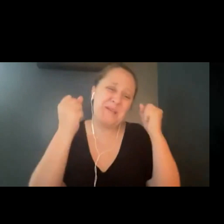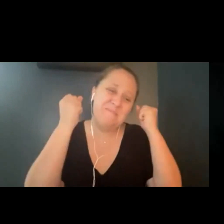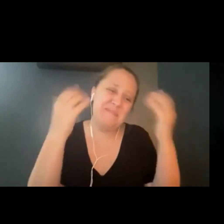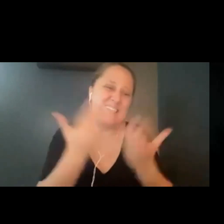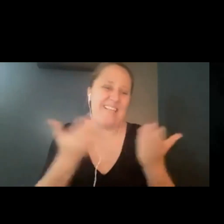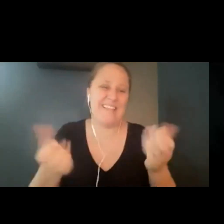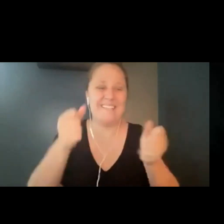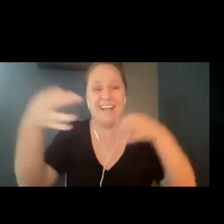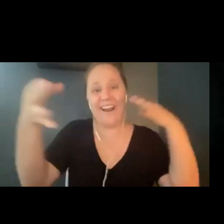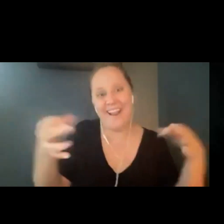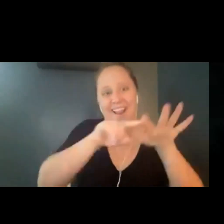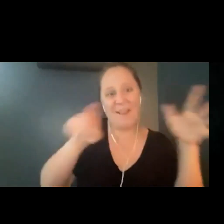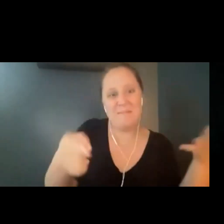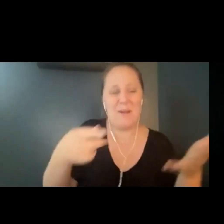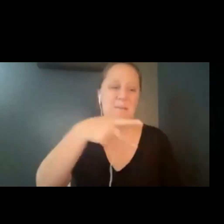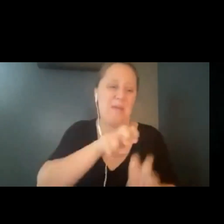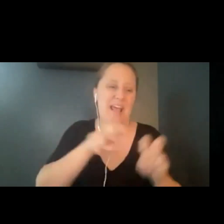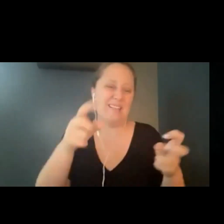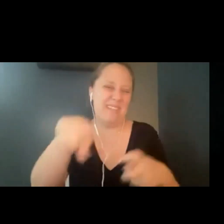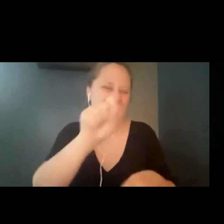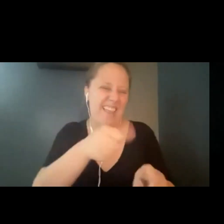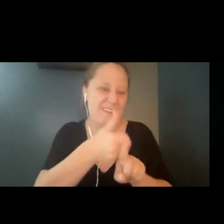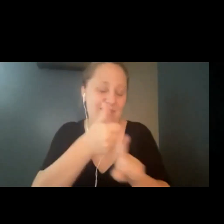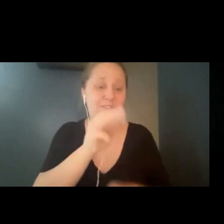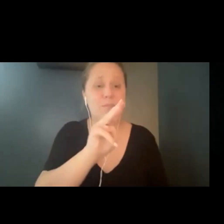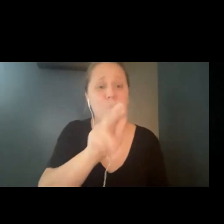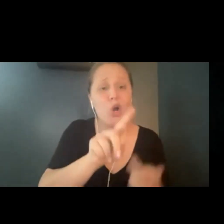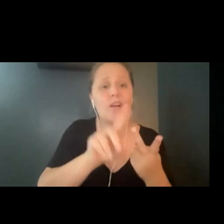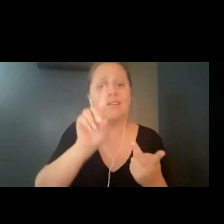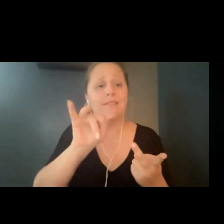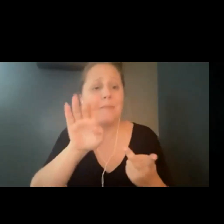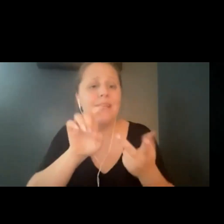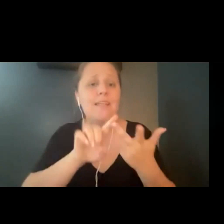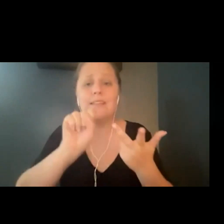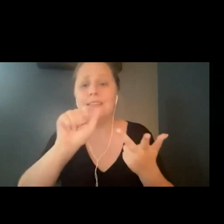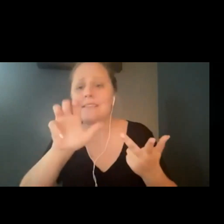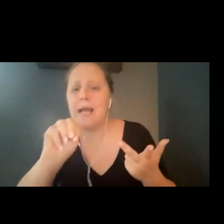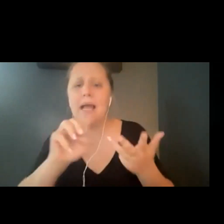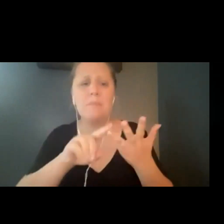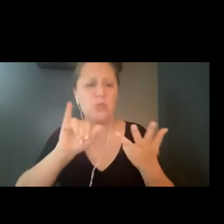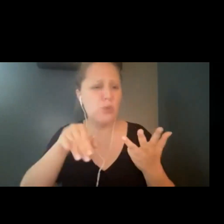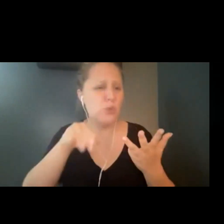have Debbie and Mark and Sam Evans and I don't think Joe, is he able to make it or not?